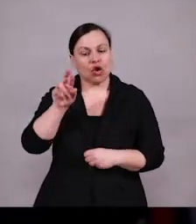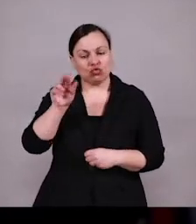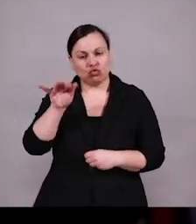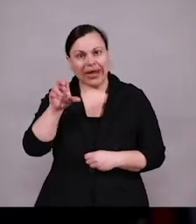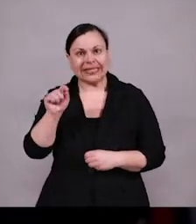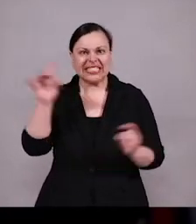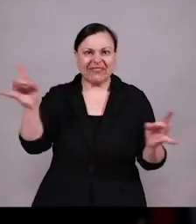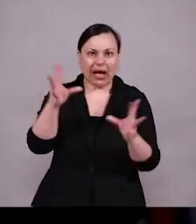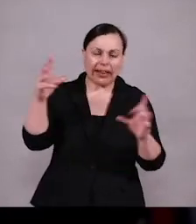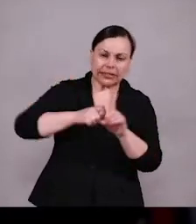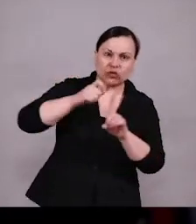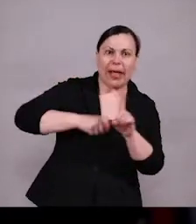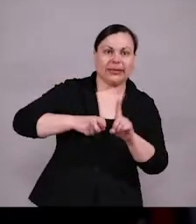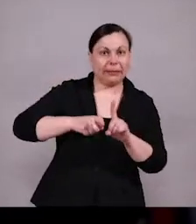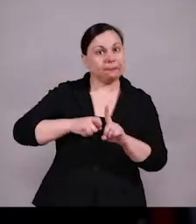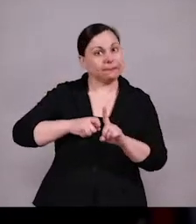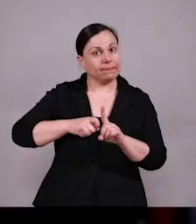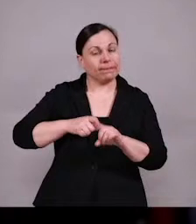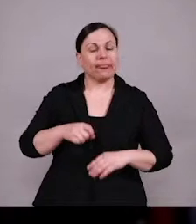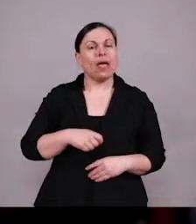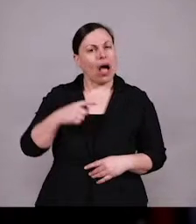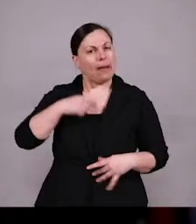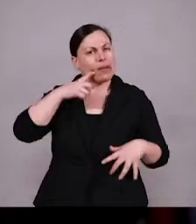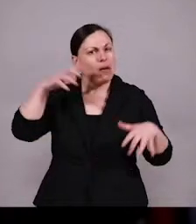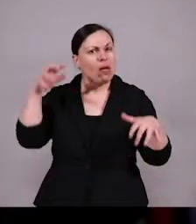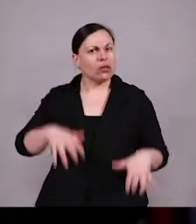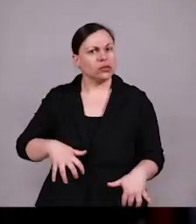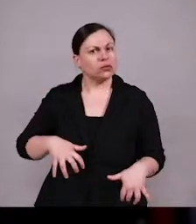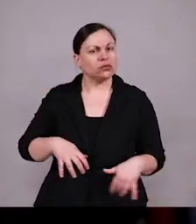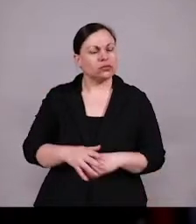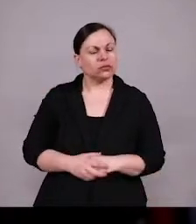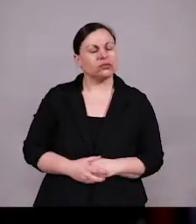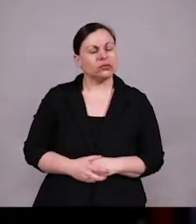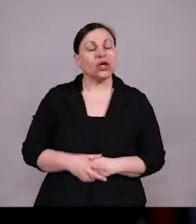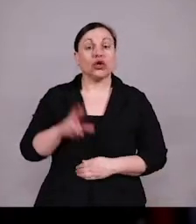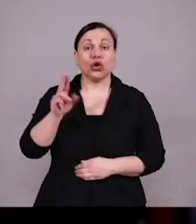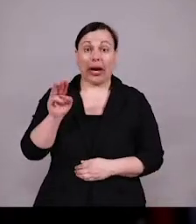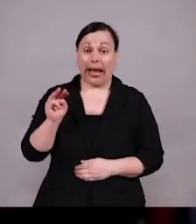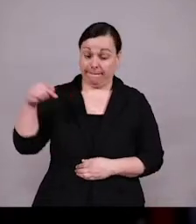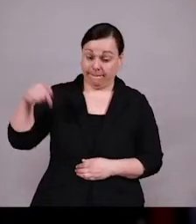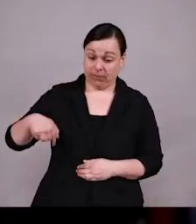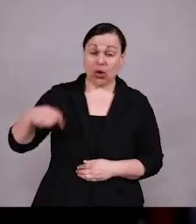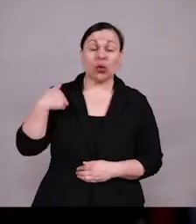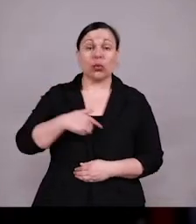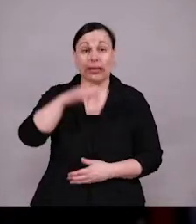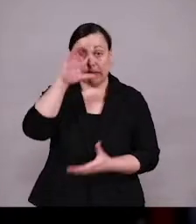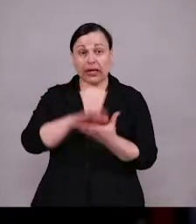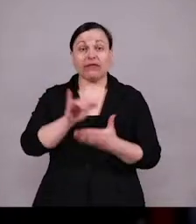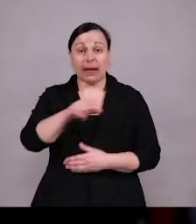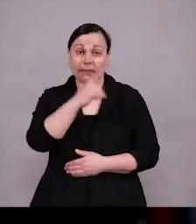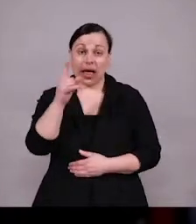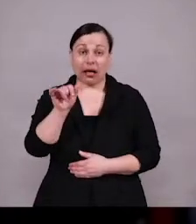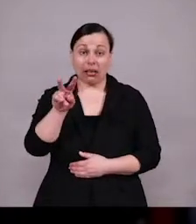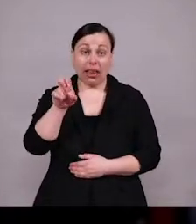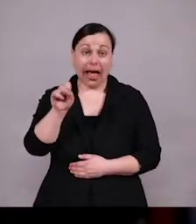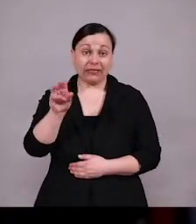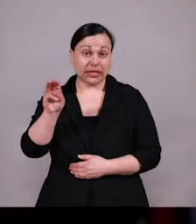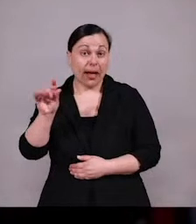racist violence and harassment. I'm appalled by this. At UNM we believe that Black lives matter